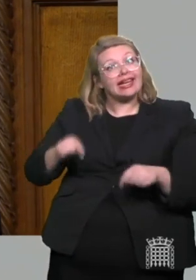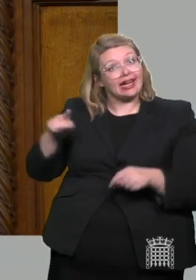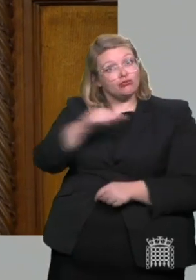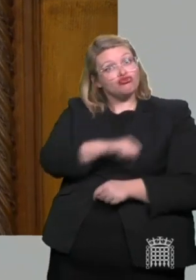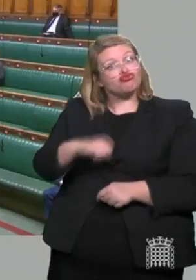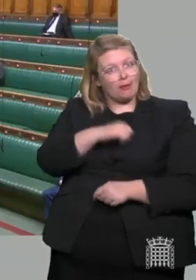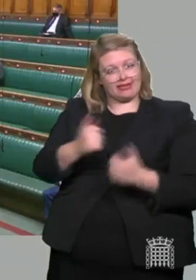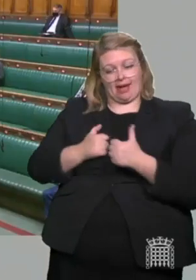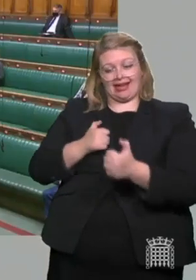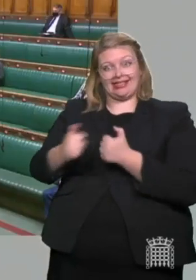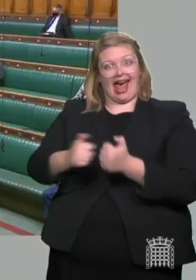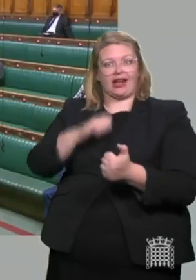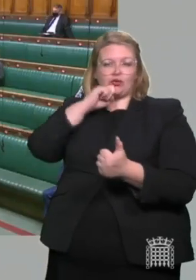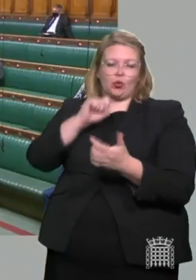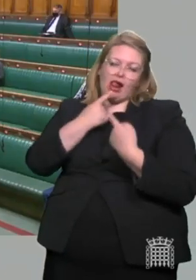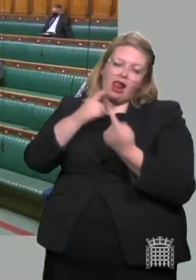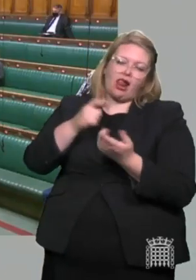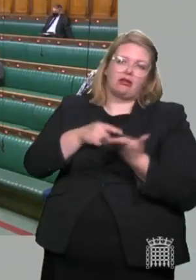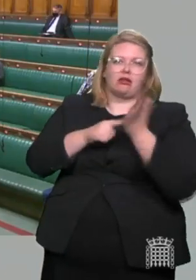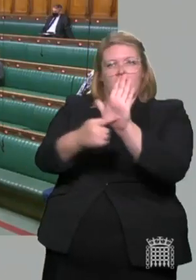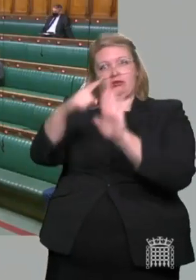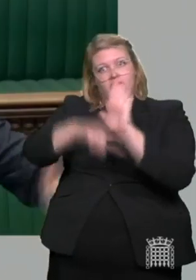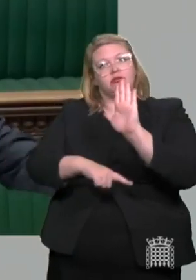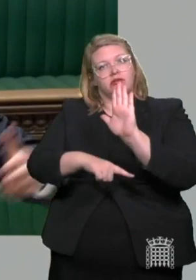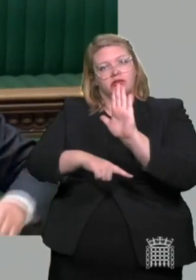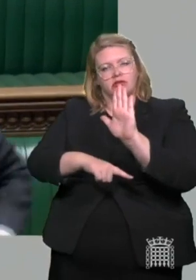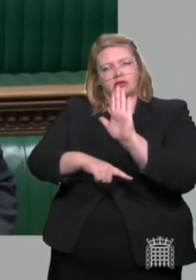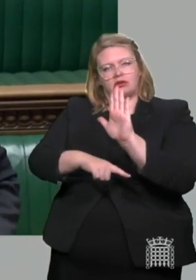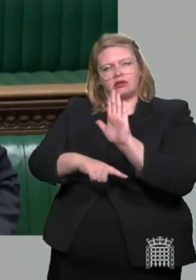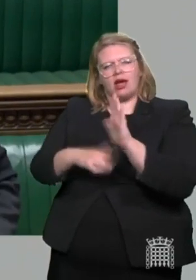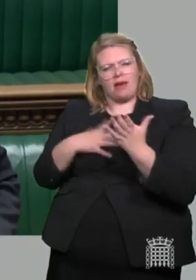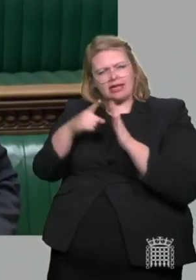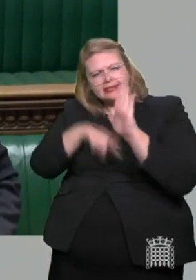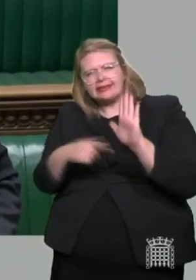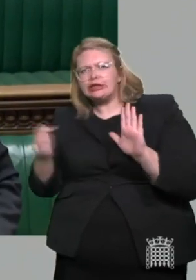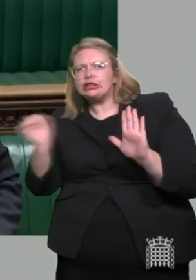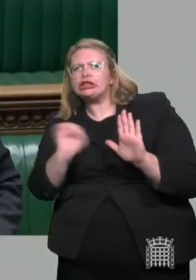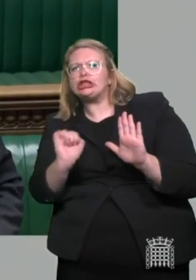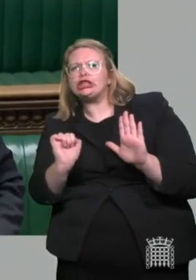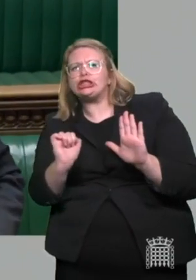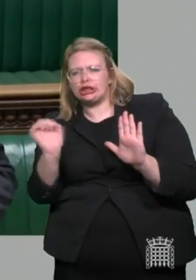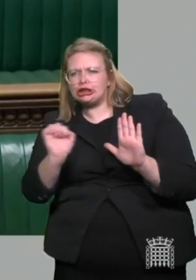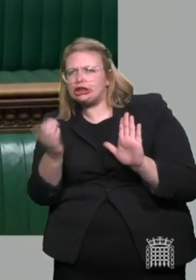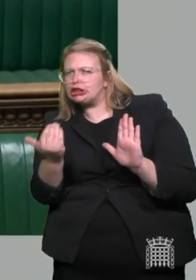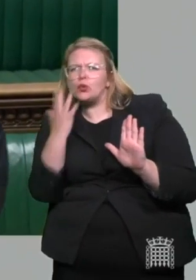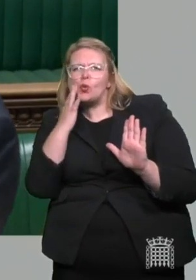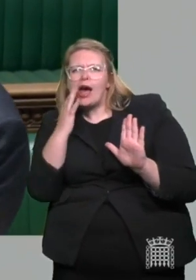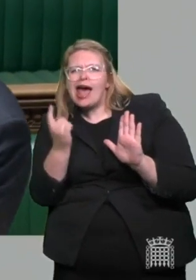The Prime Minister I promised to publish the account of my dealings with James Dyson, which is exactly what I have done. I cannot believe that the Opposition do